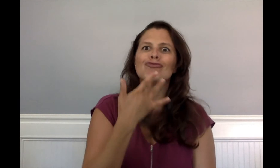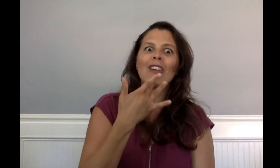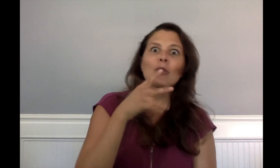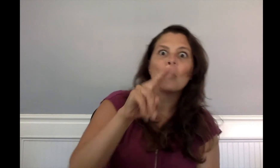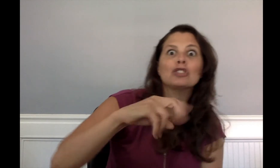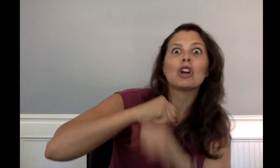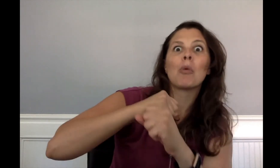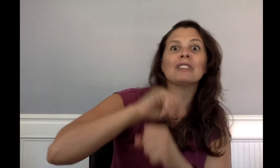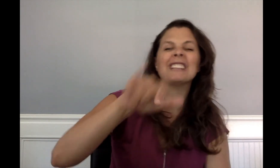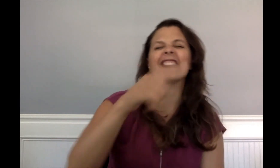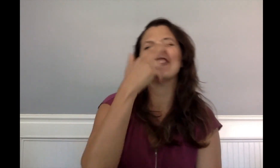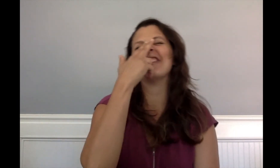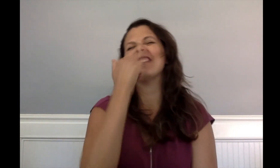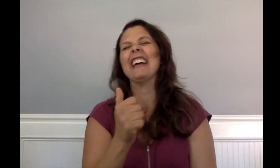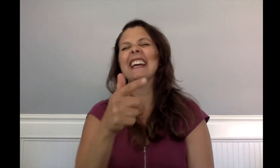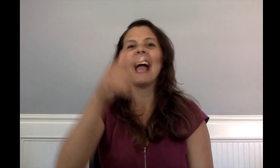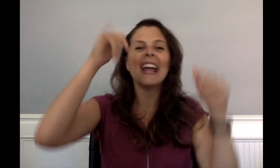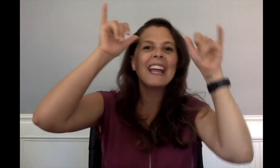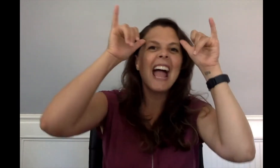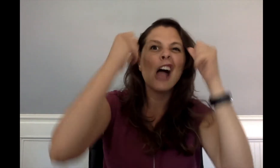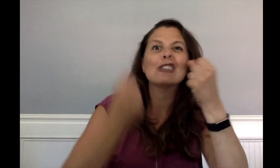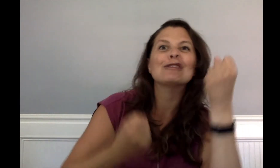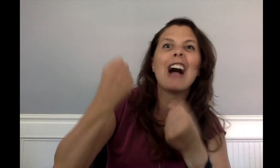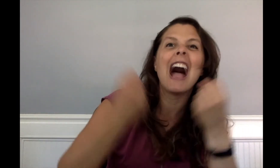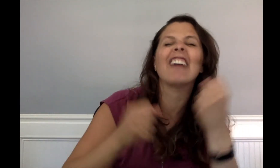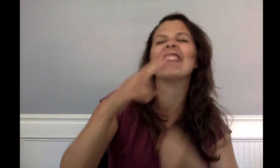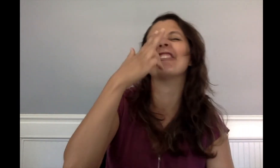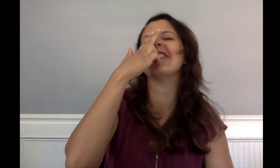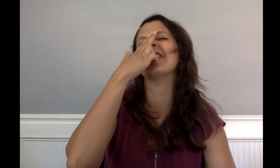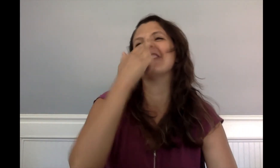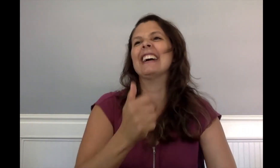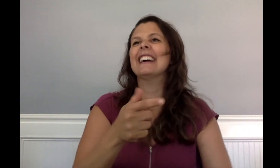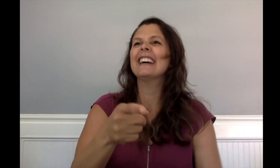"This is the one where the cow drives.